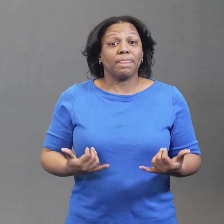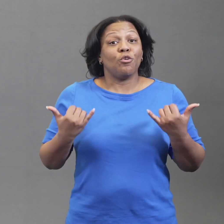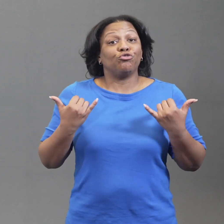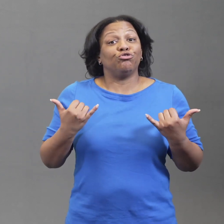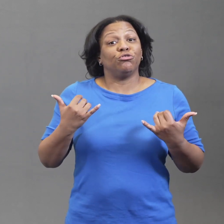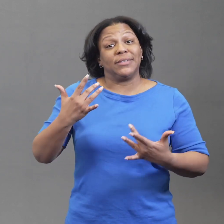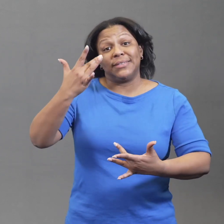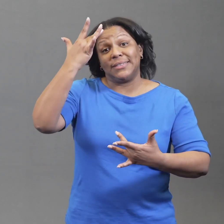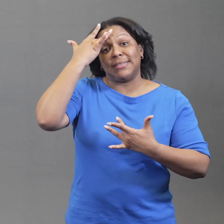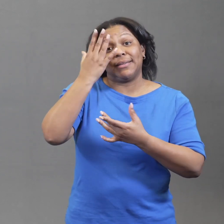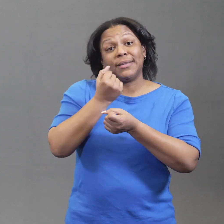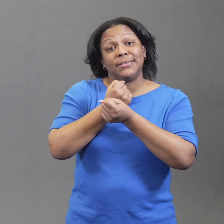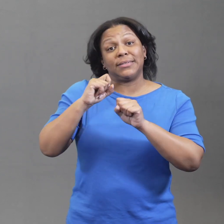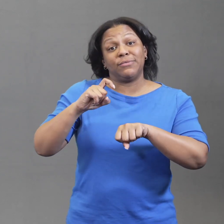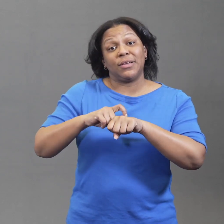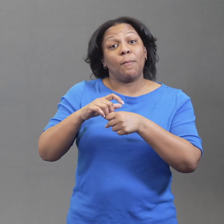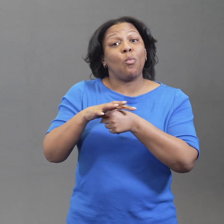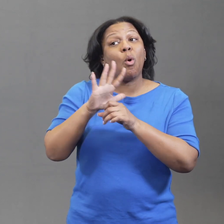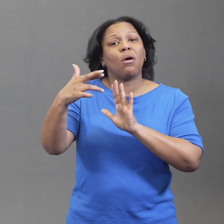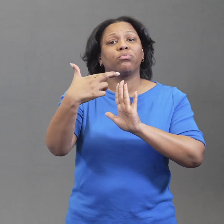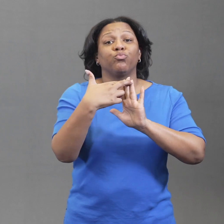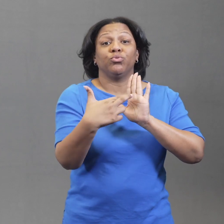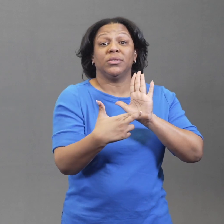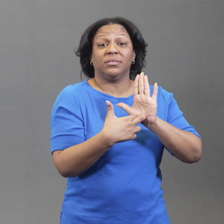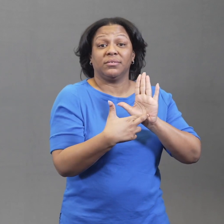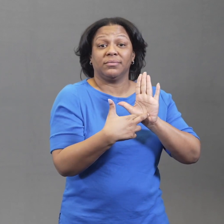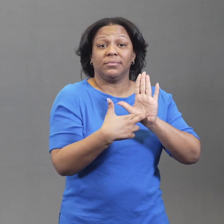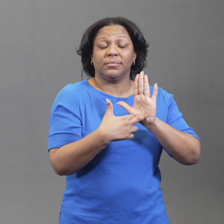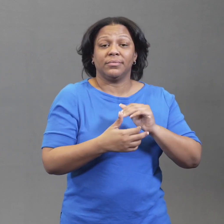Current sick and safe time local ordinances.